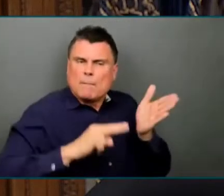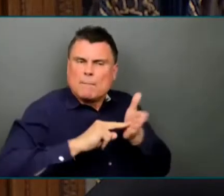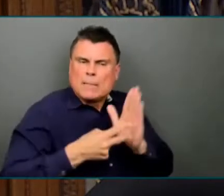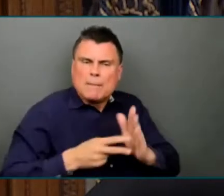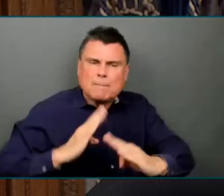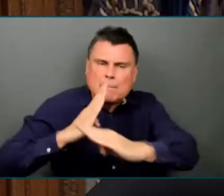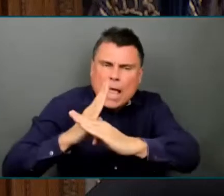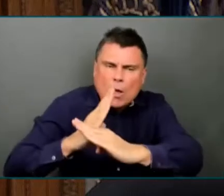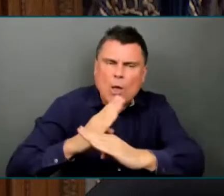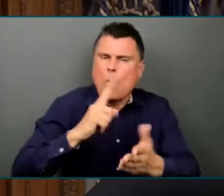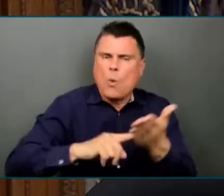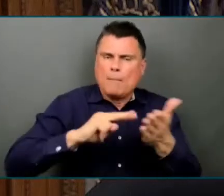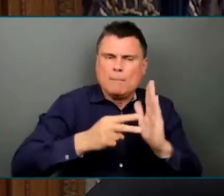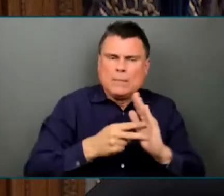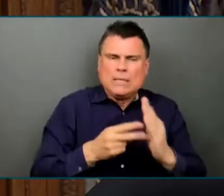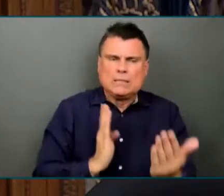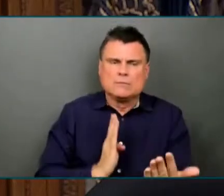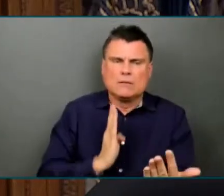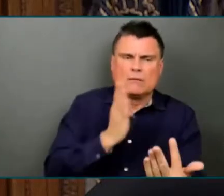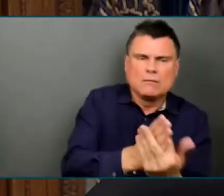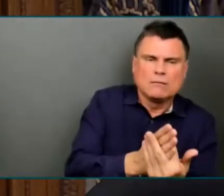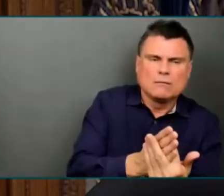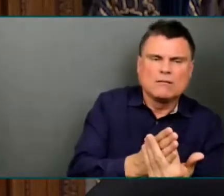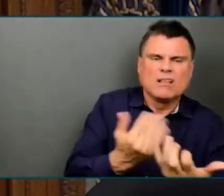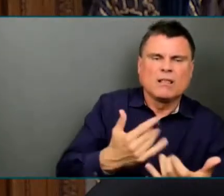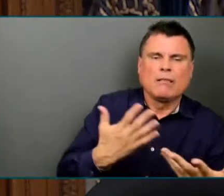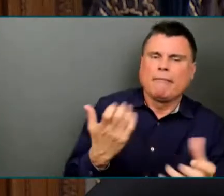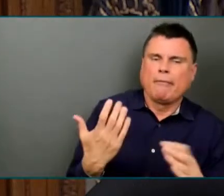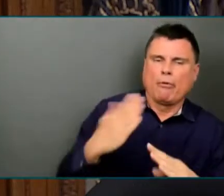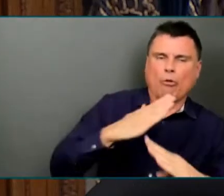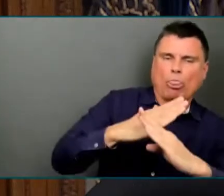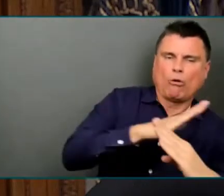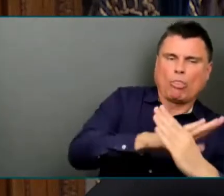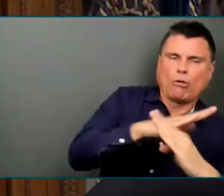and supporting a culture change. This work will begin with government taking the lead by